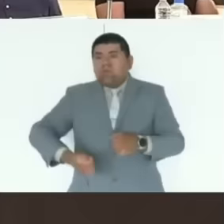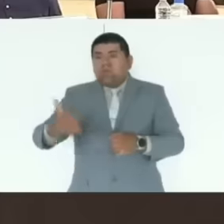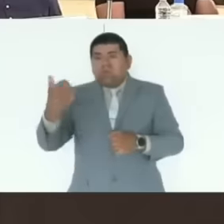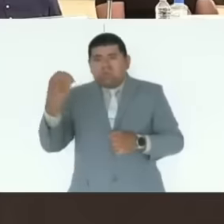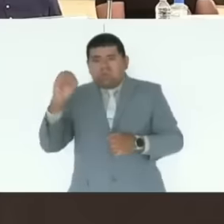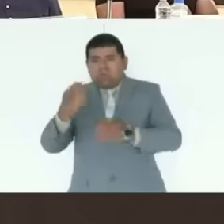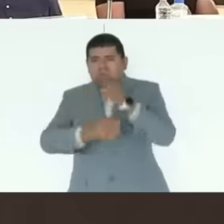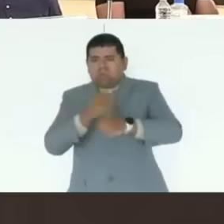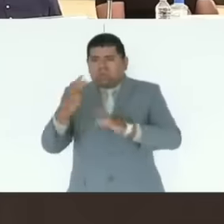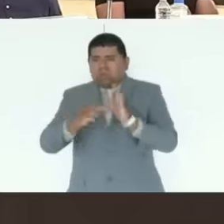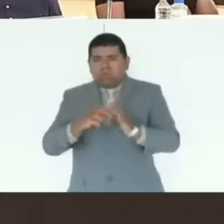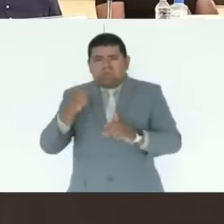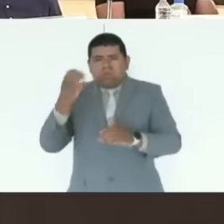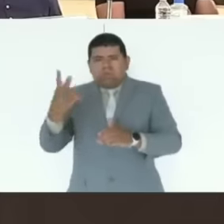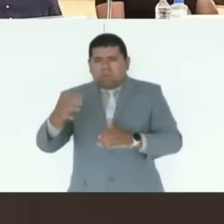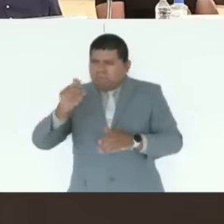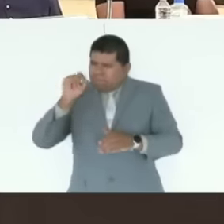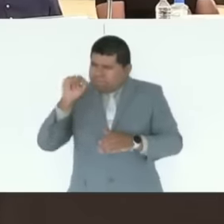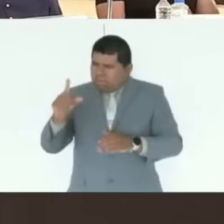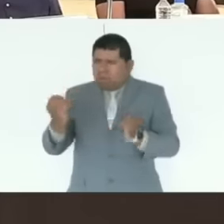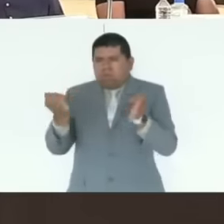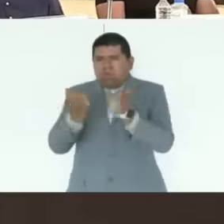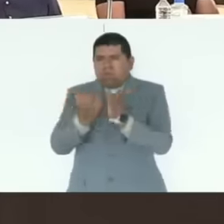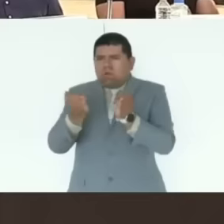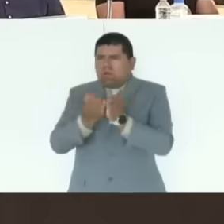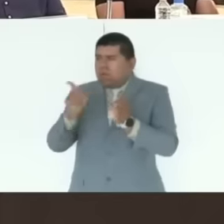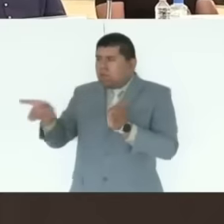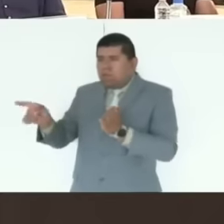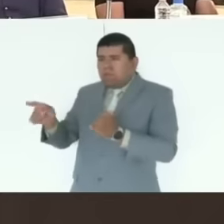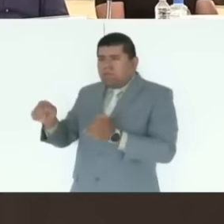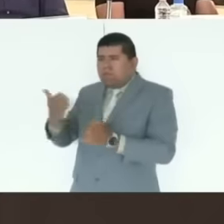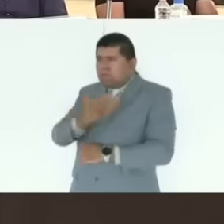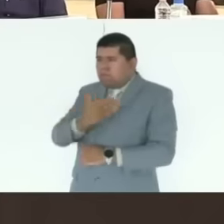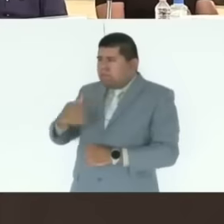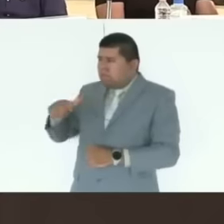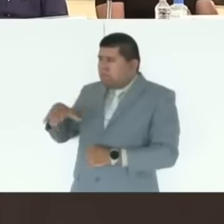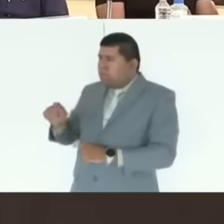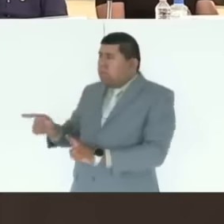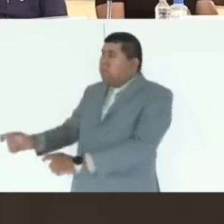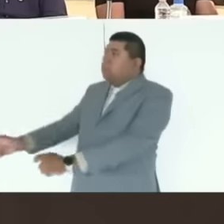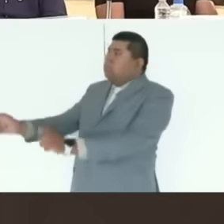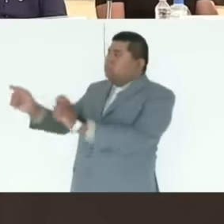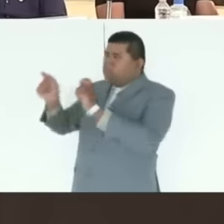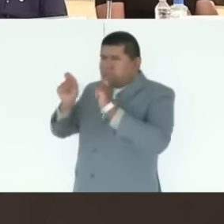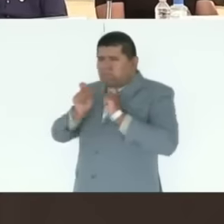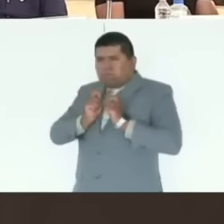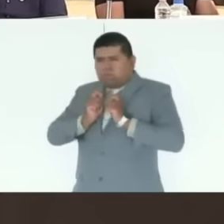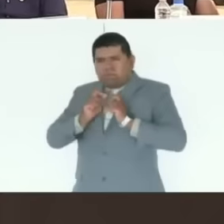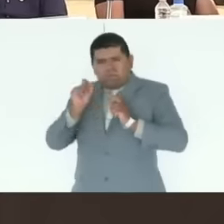2024 with the legacy that President Andrés Manuel López Obrador gives us will not change